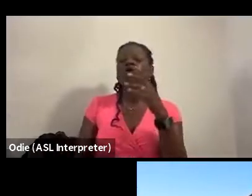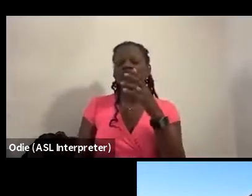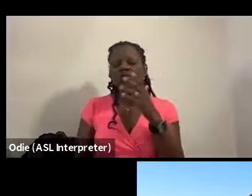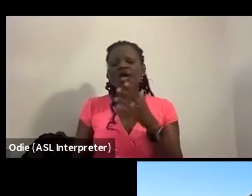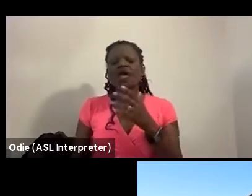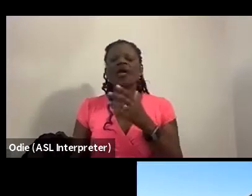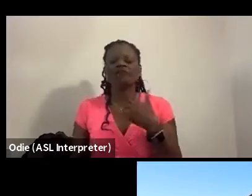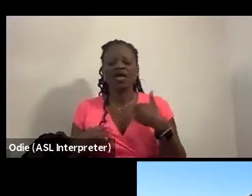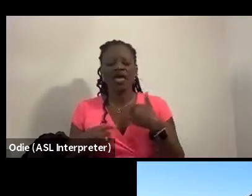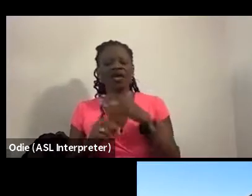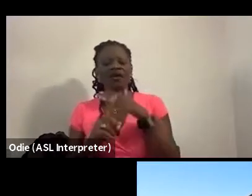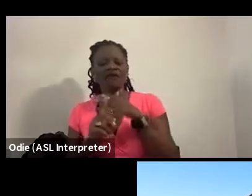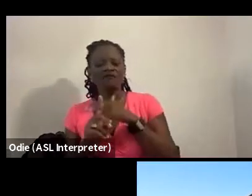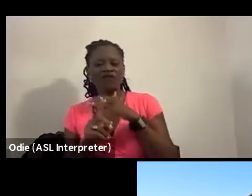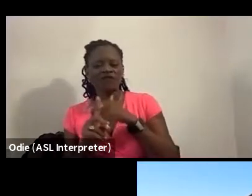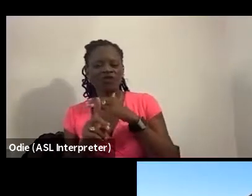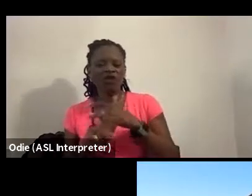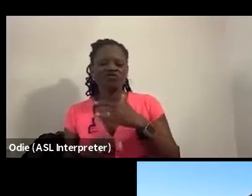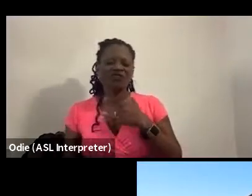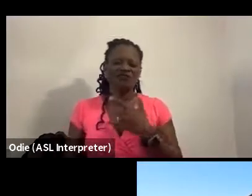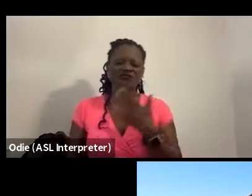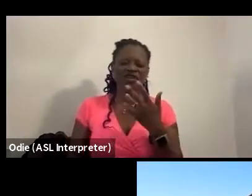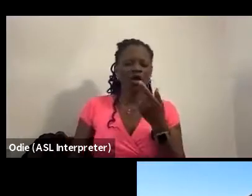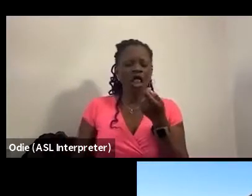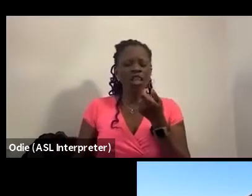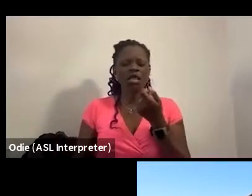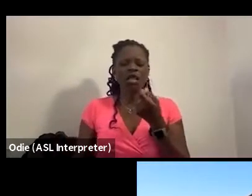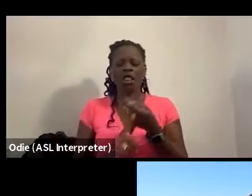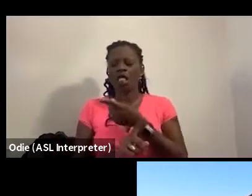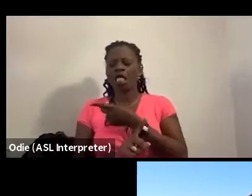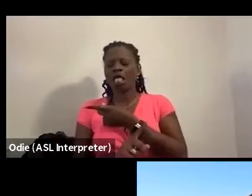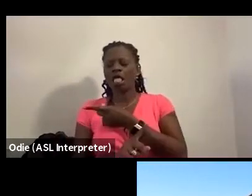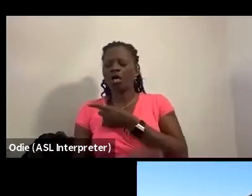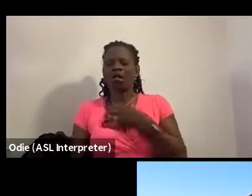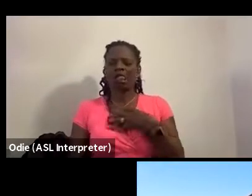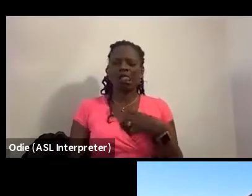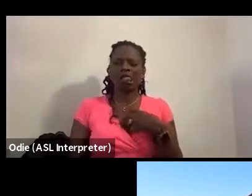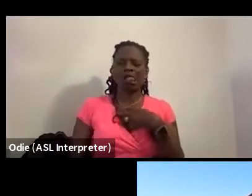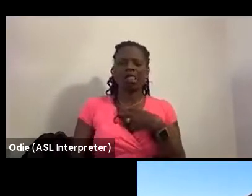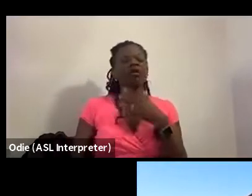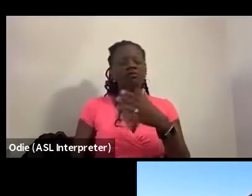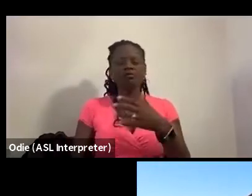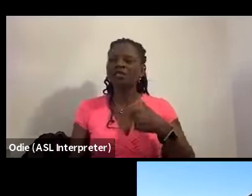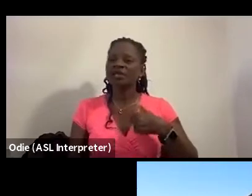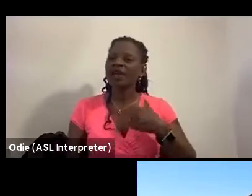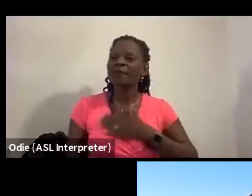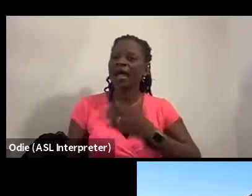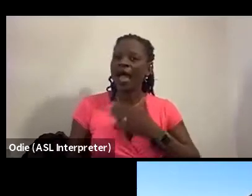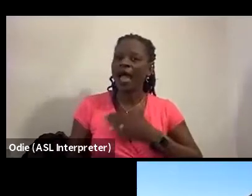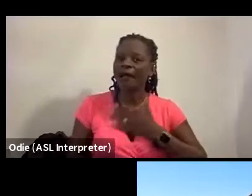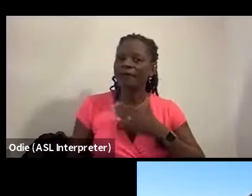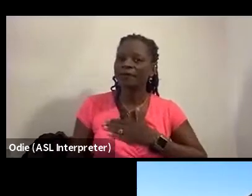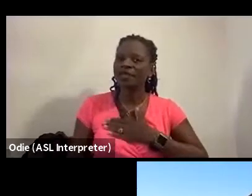discomfort, for the most part, I'm usually actually pretty happy about that. It says to me that the vaccine works.